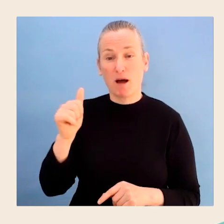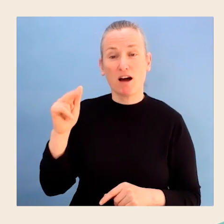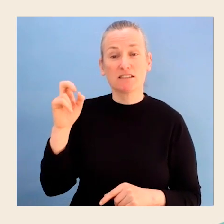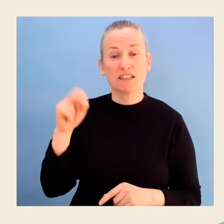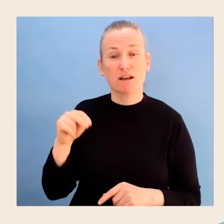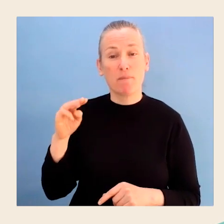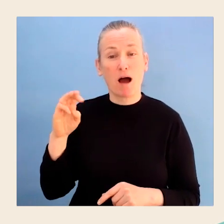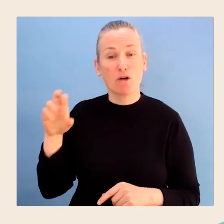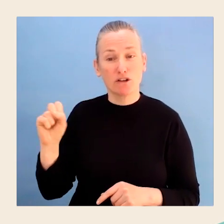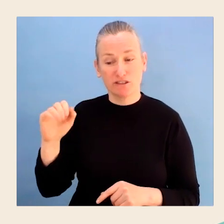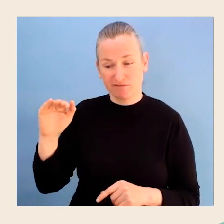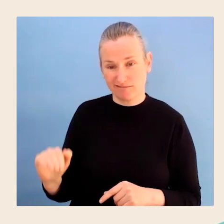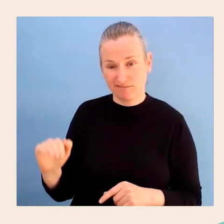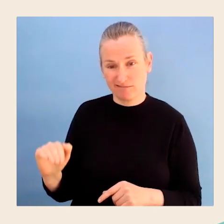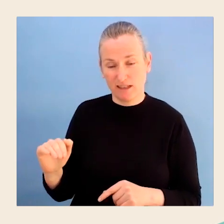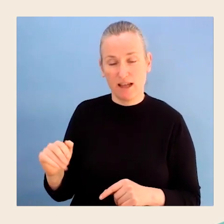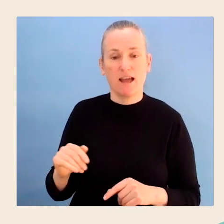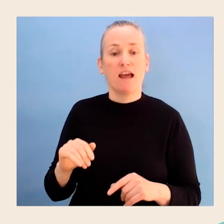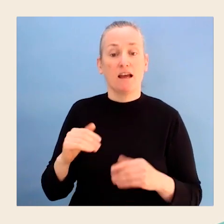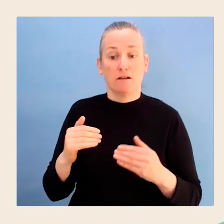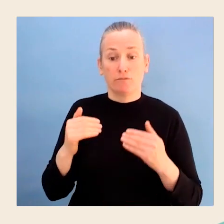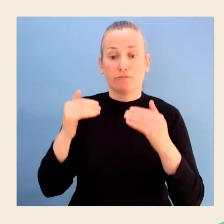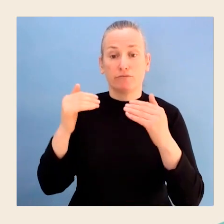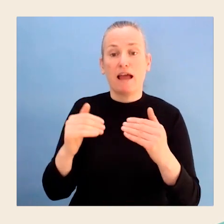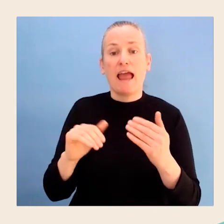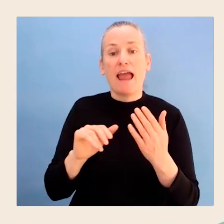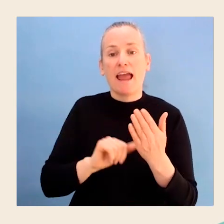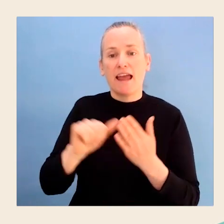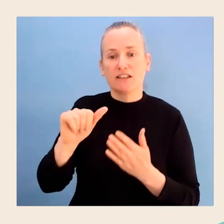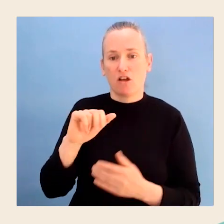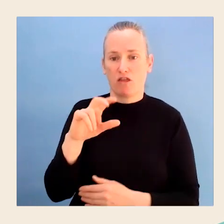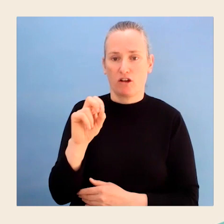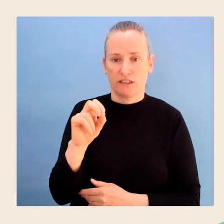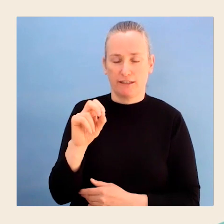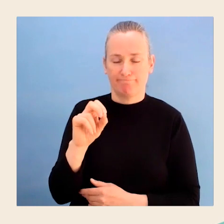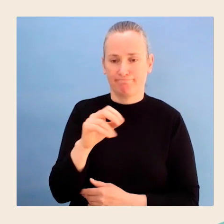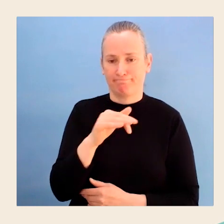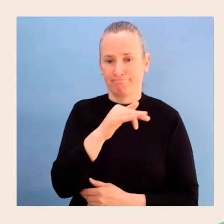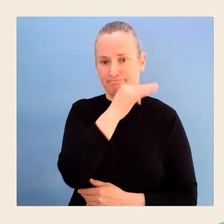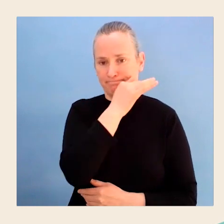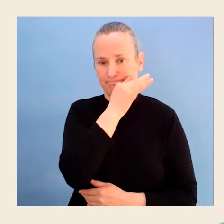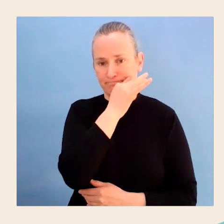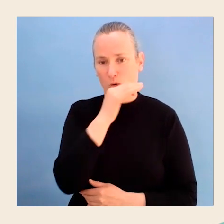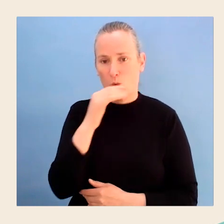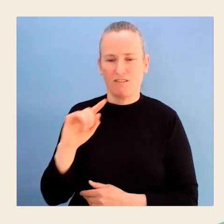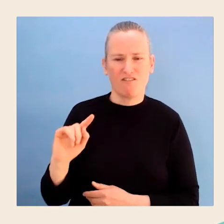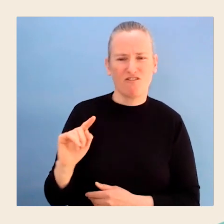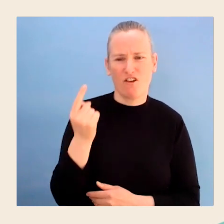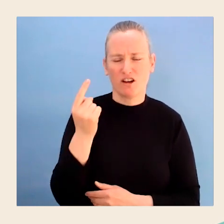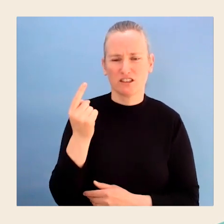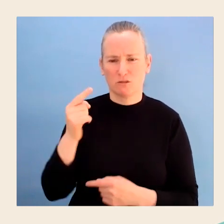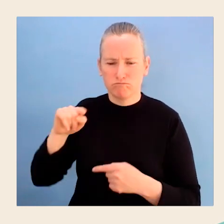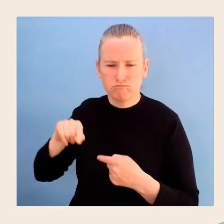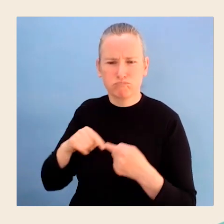And it was only when I was 30 that I learned that one of the first radical white abolitionists in history